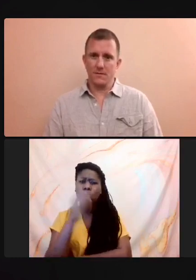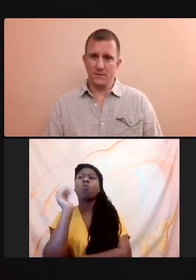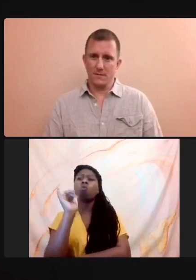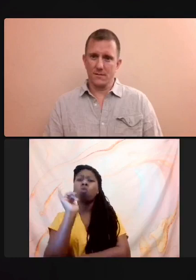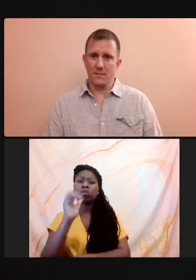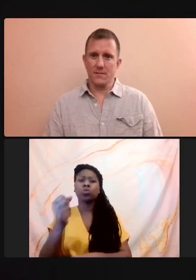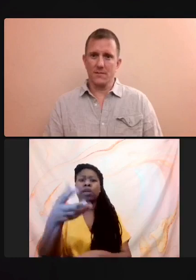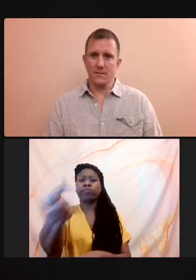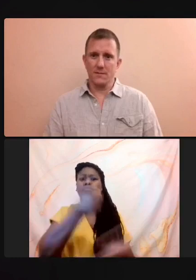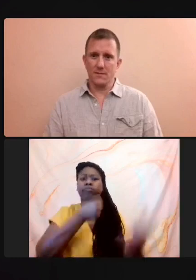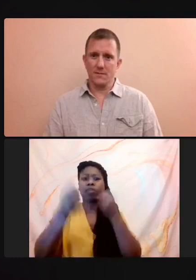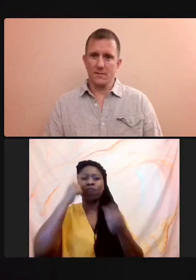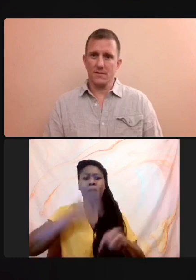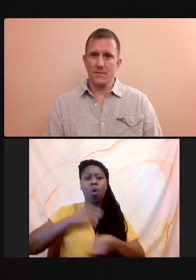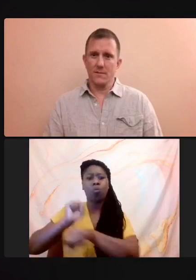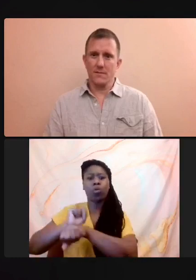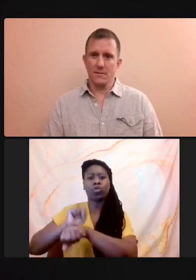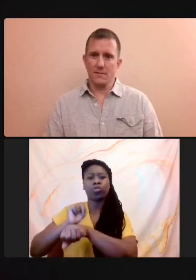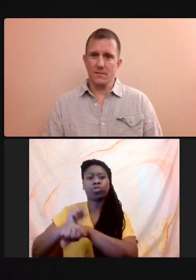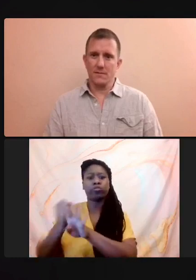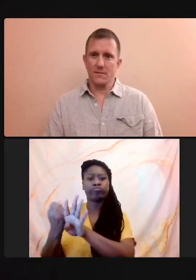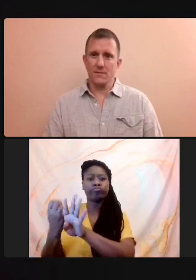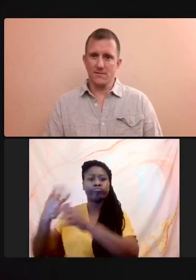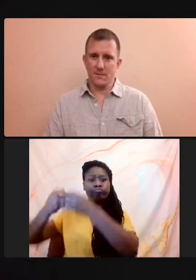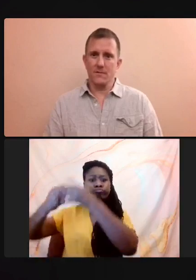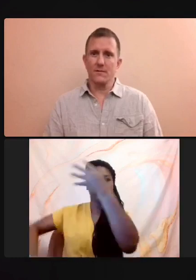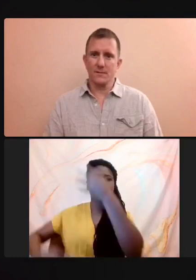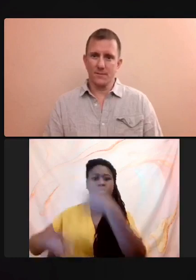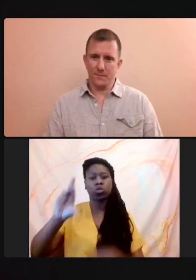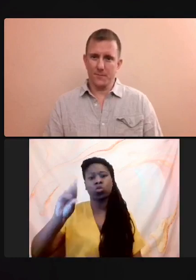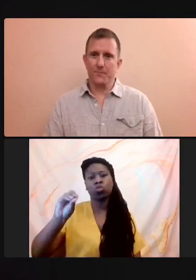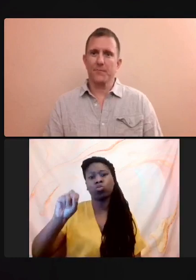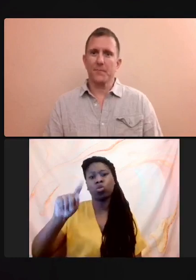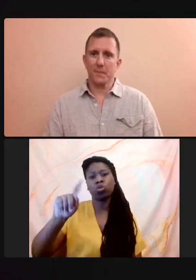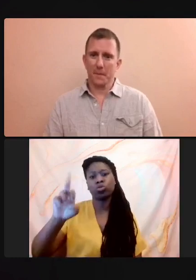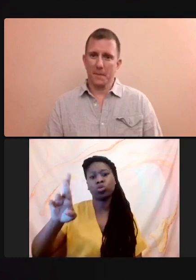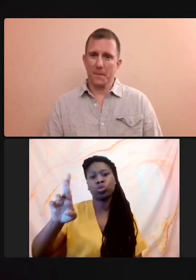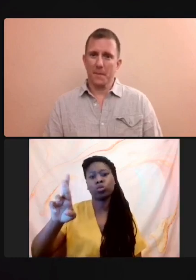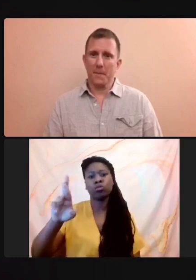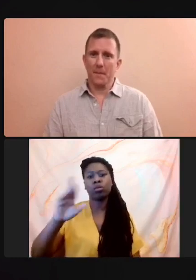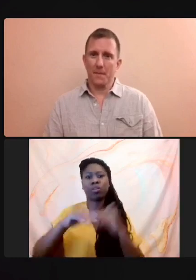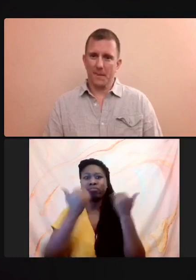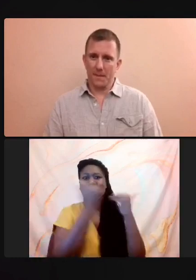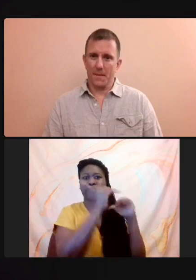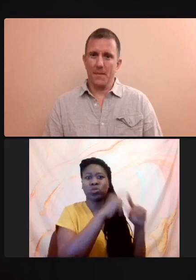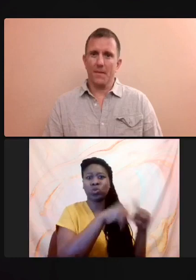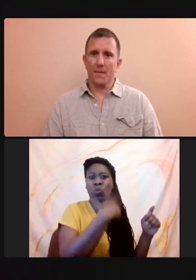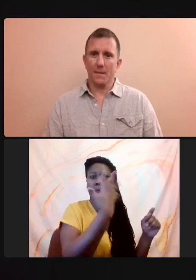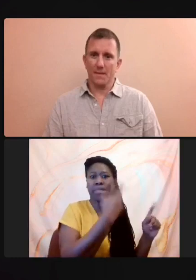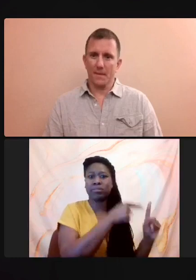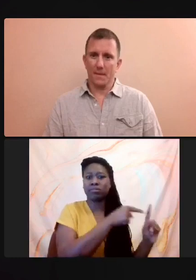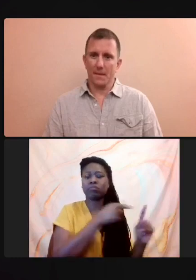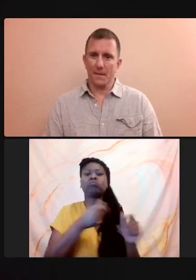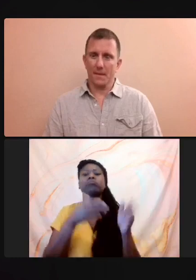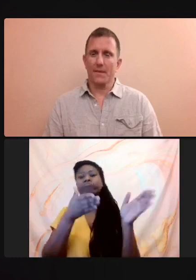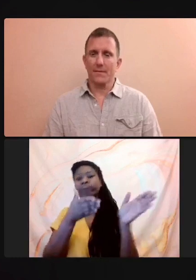and really utilizing these interpreters on my roster for work, because I had only a limitation to just wait and see.